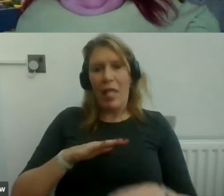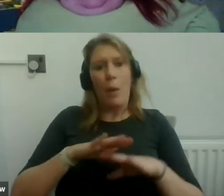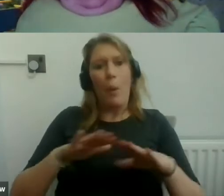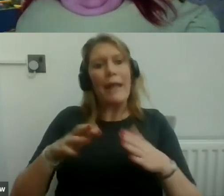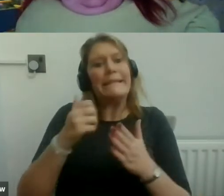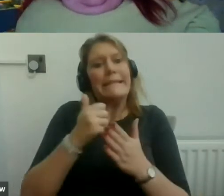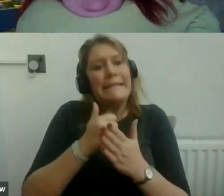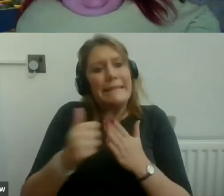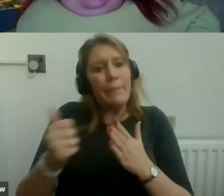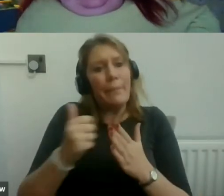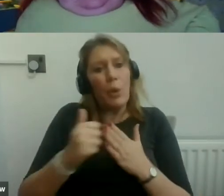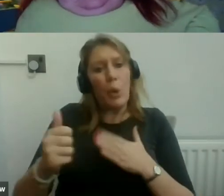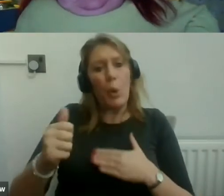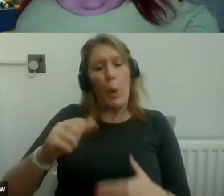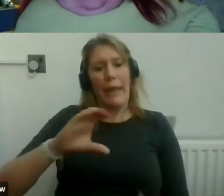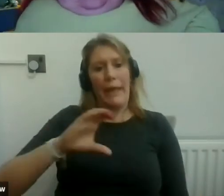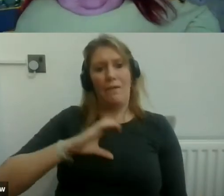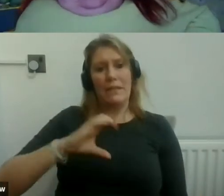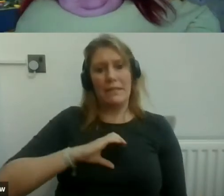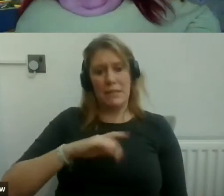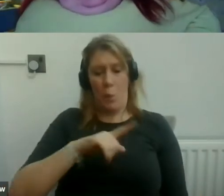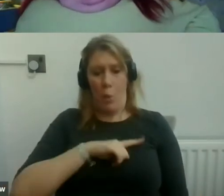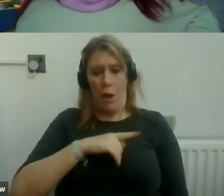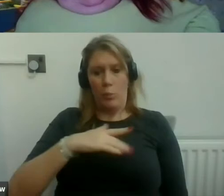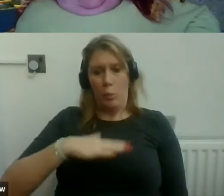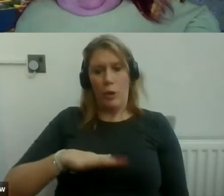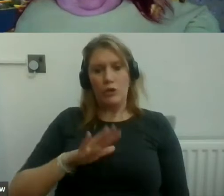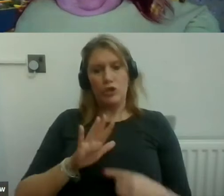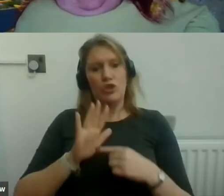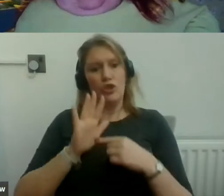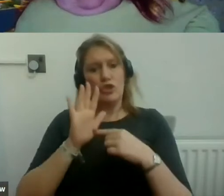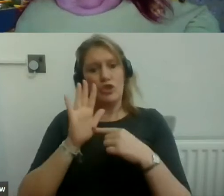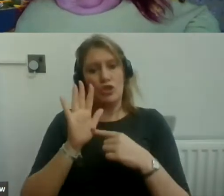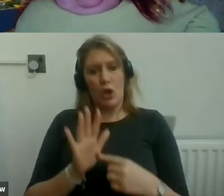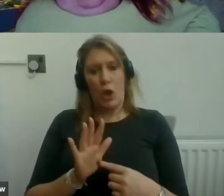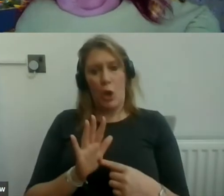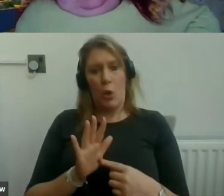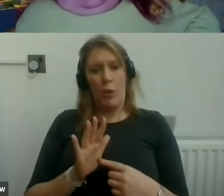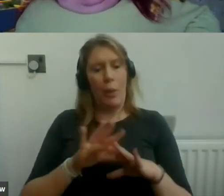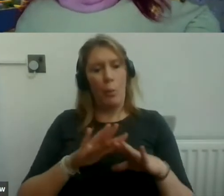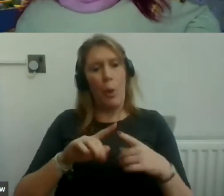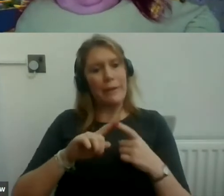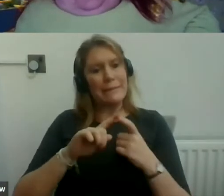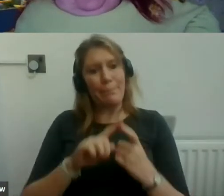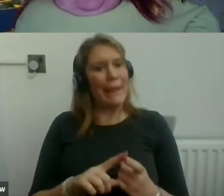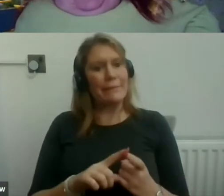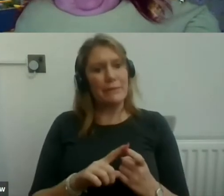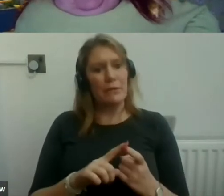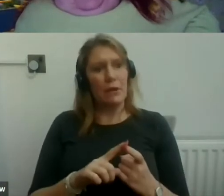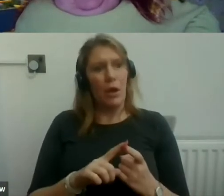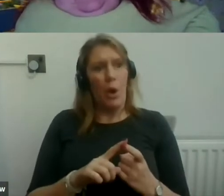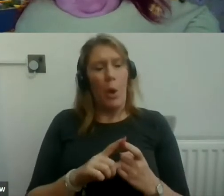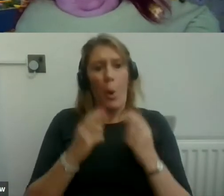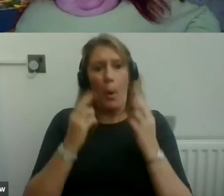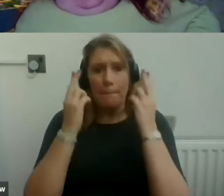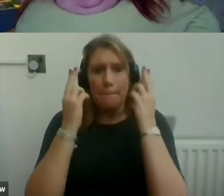We weren't sure that they weren't dependent and passive and very much